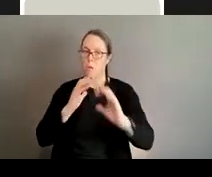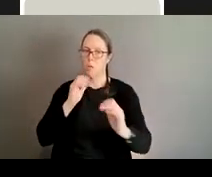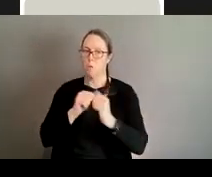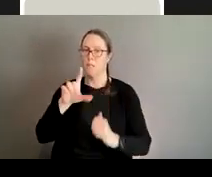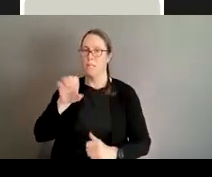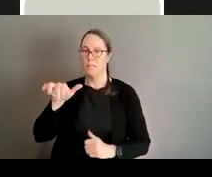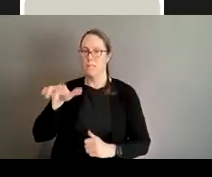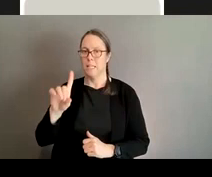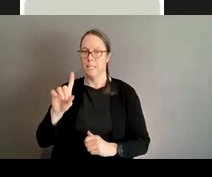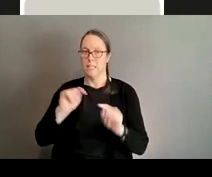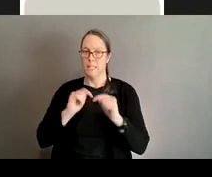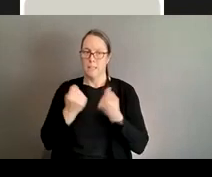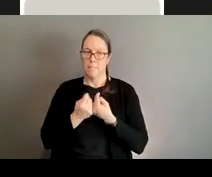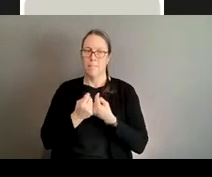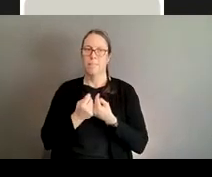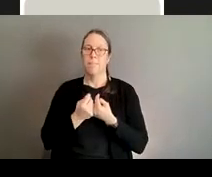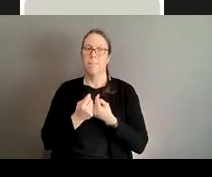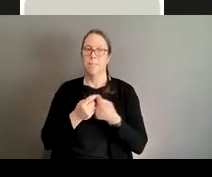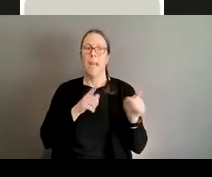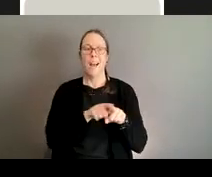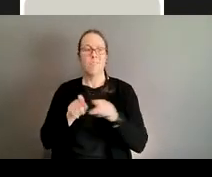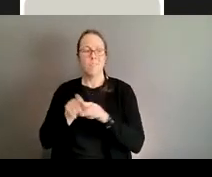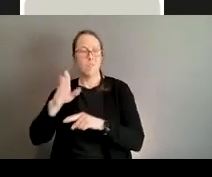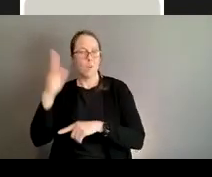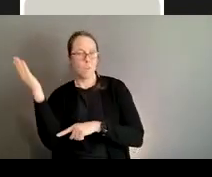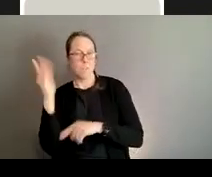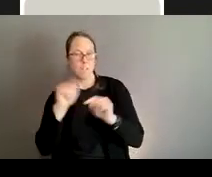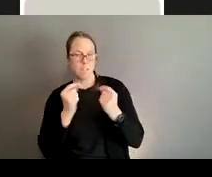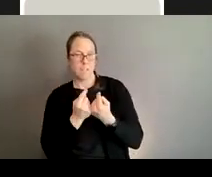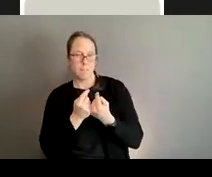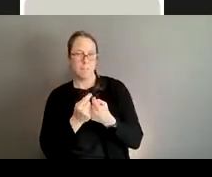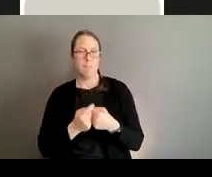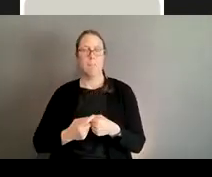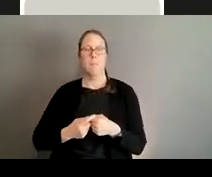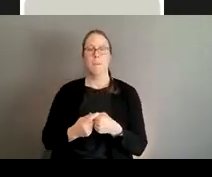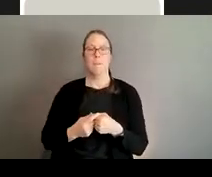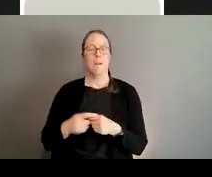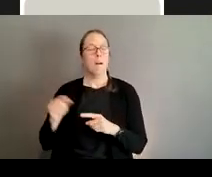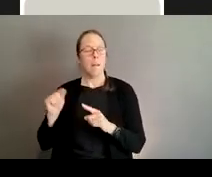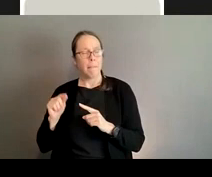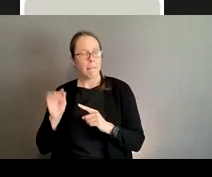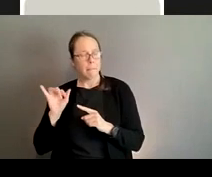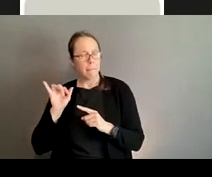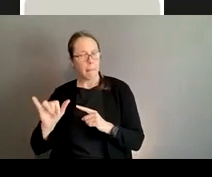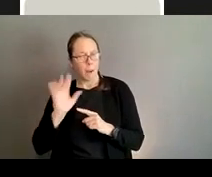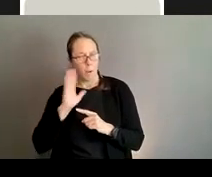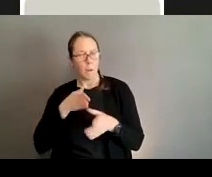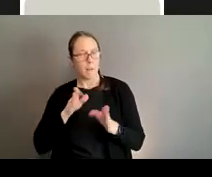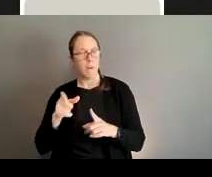team. As well as your presentation team. That is what really will allow you to meet deadlines.